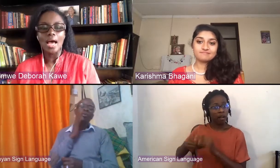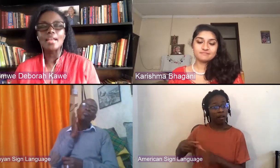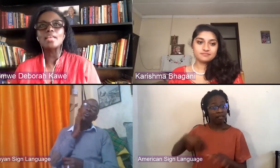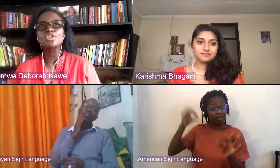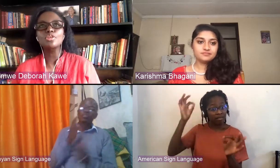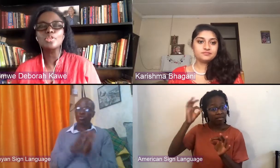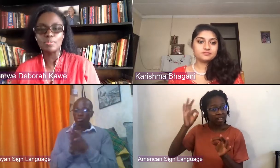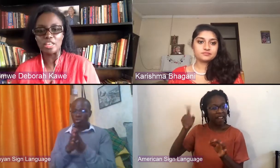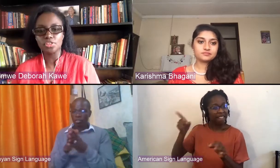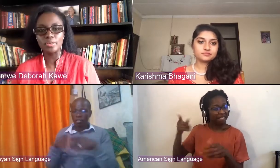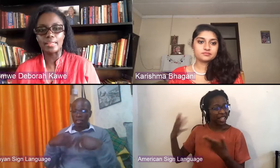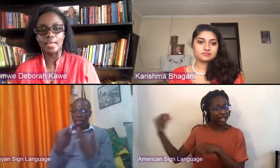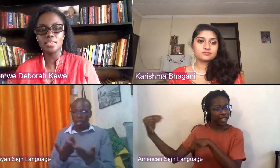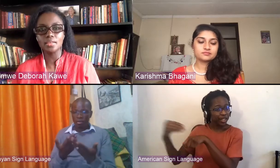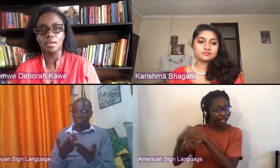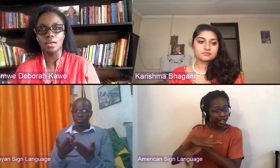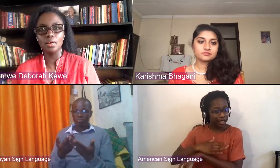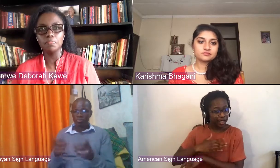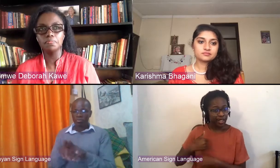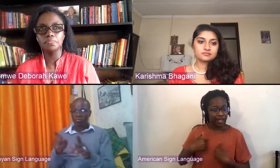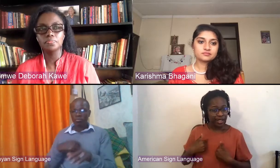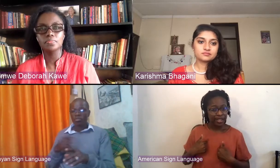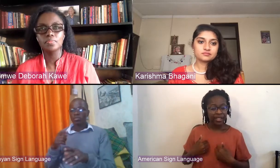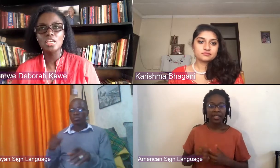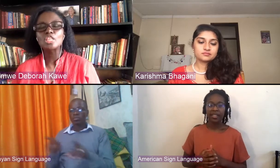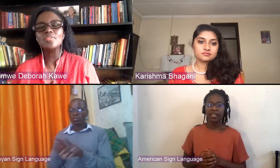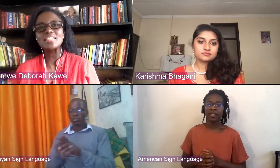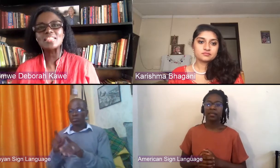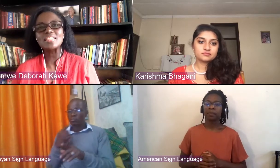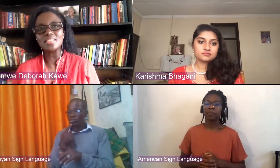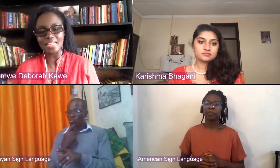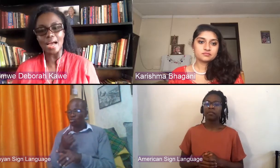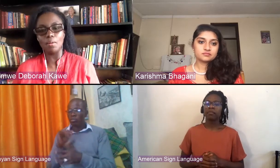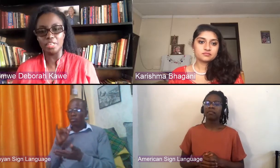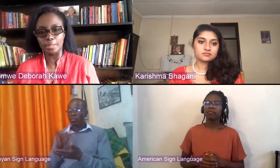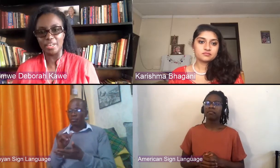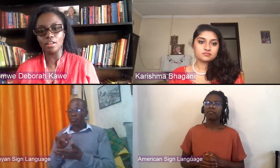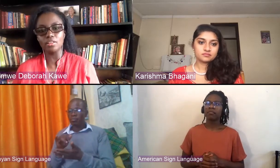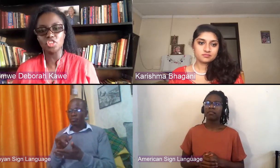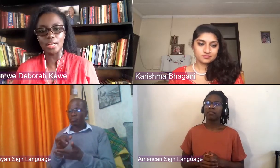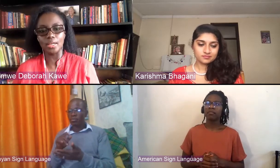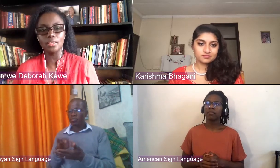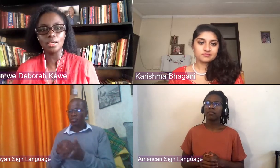and I should also mention that. So there's a term in my culture